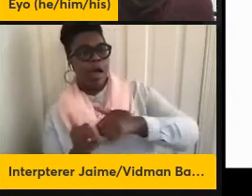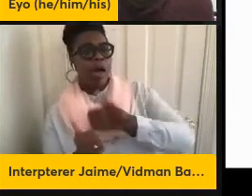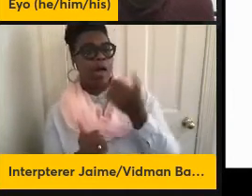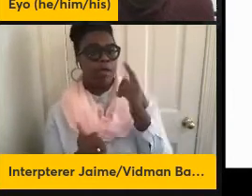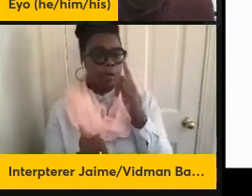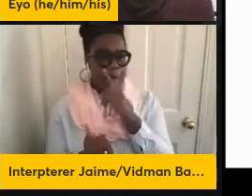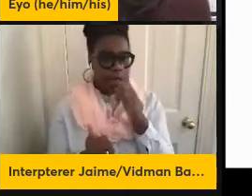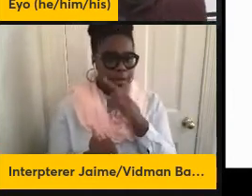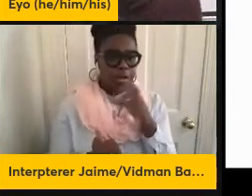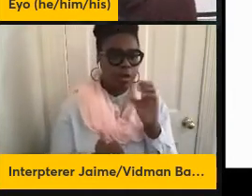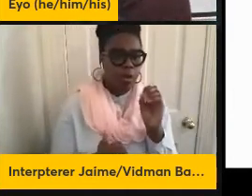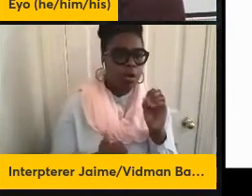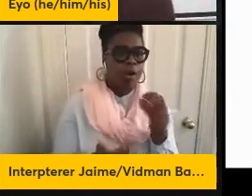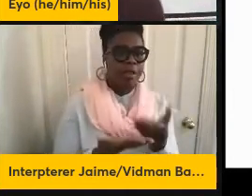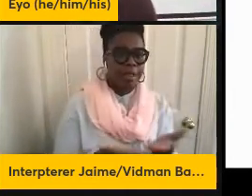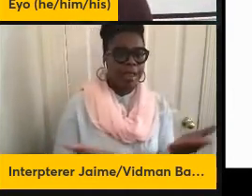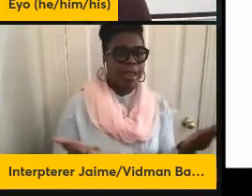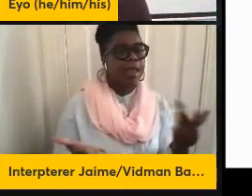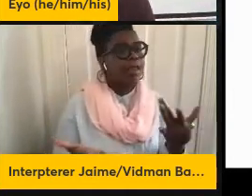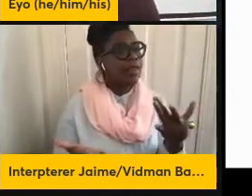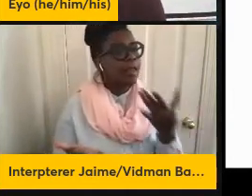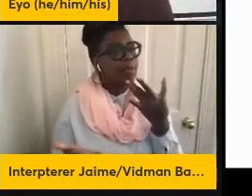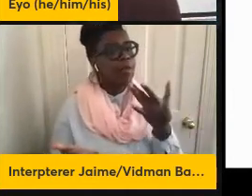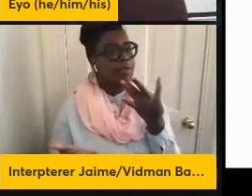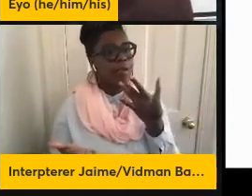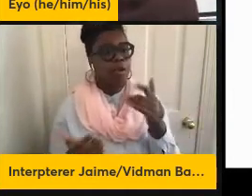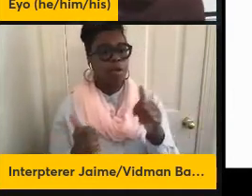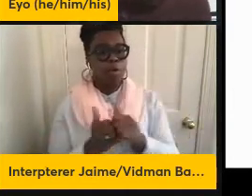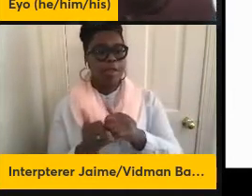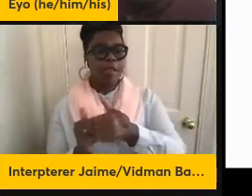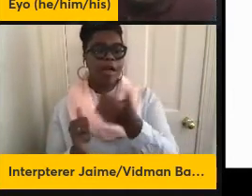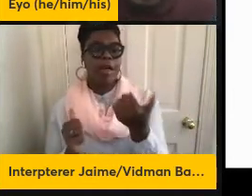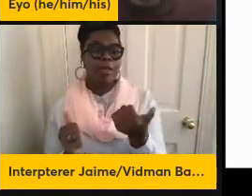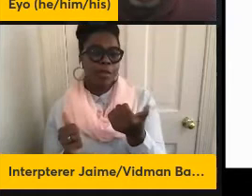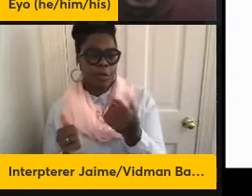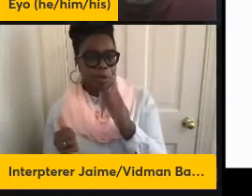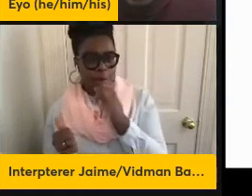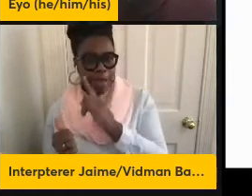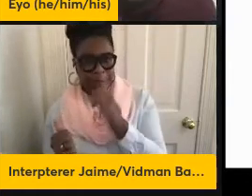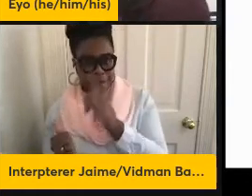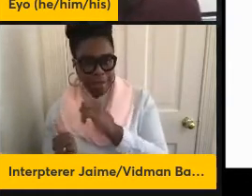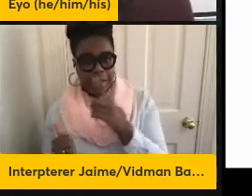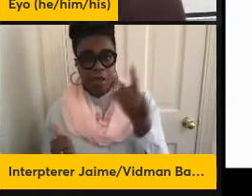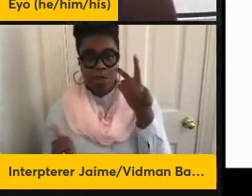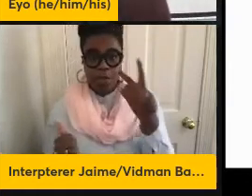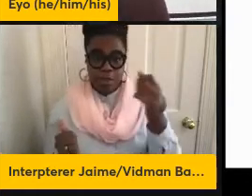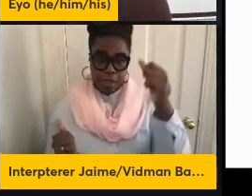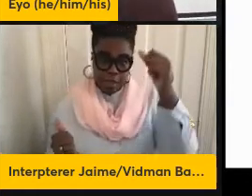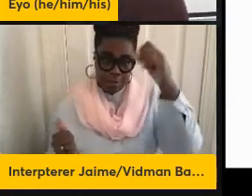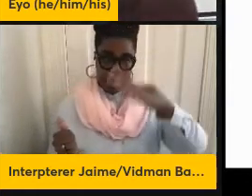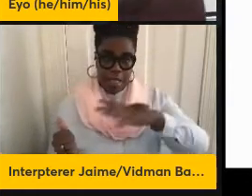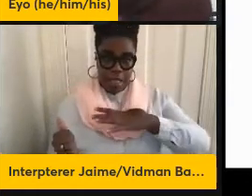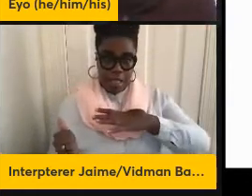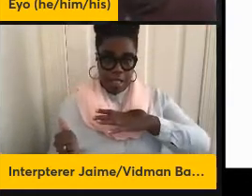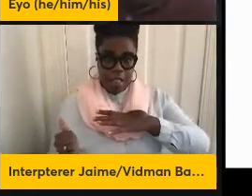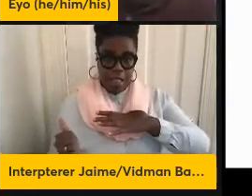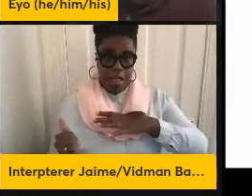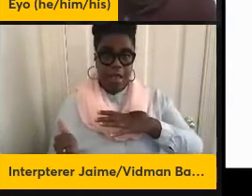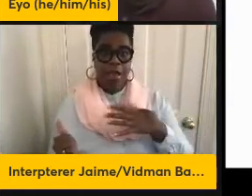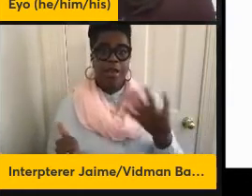would rather spend more time with the other mouse. But when we looked at these in male mice that are known to show more social